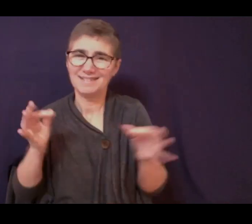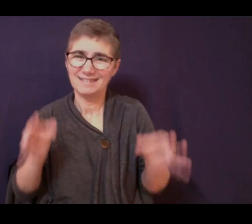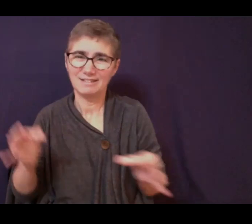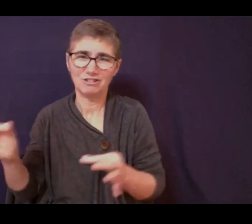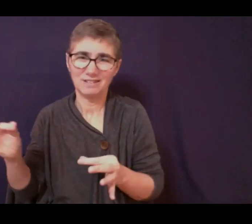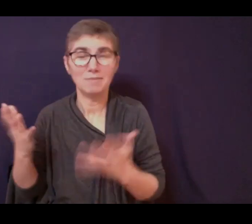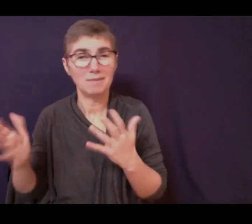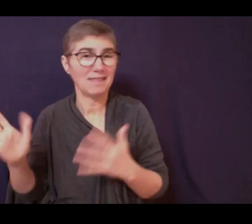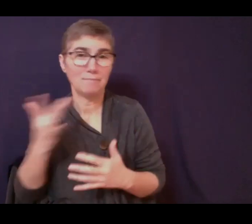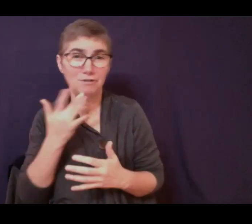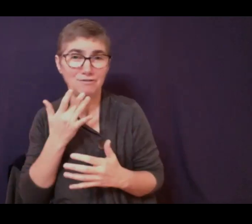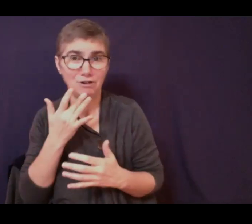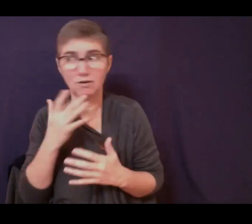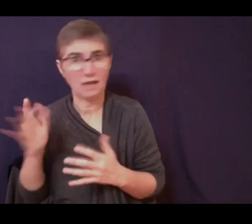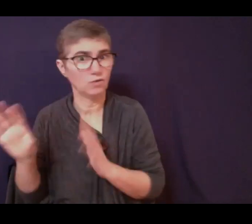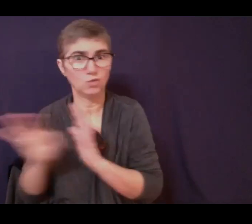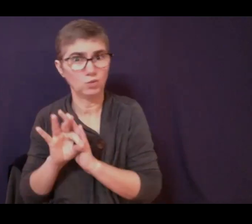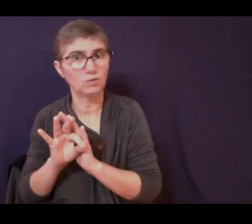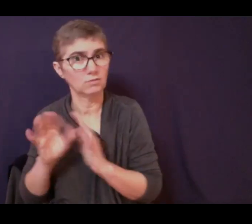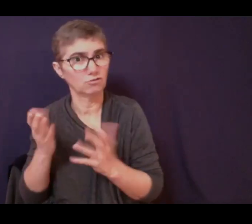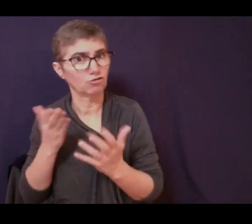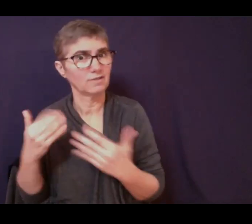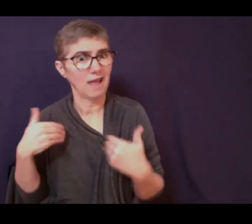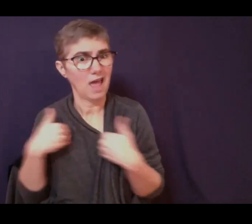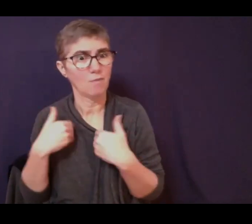might choose a service animal over a medication or